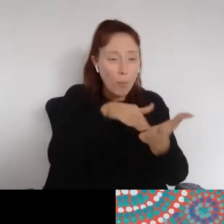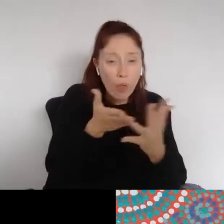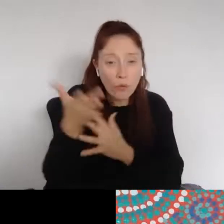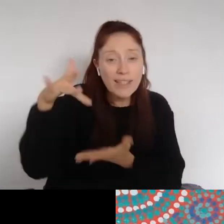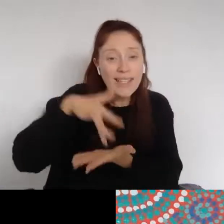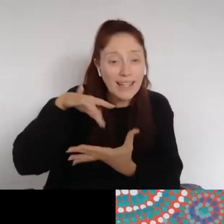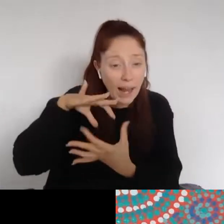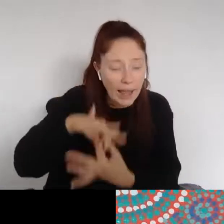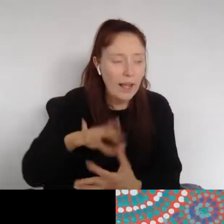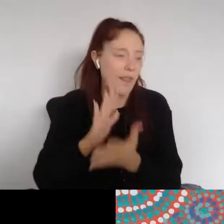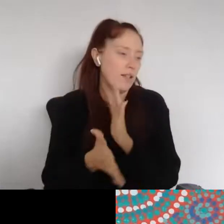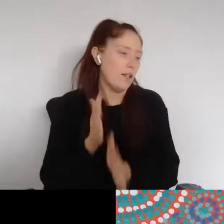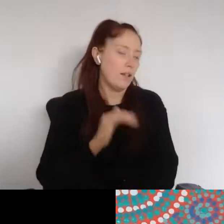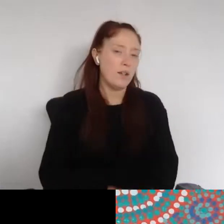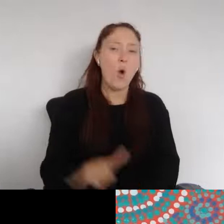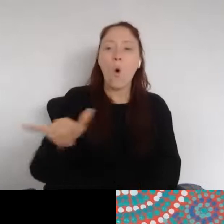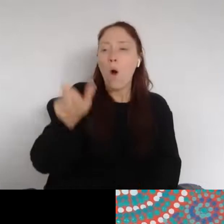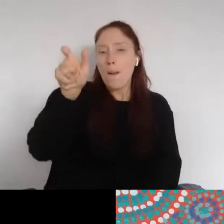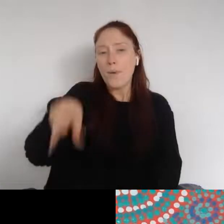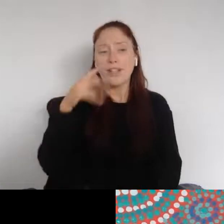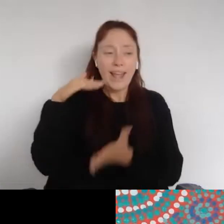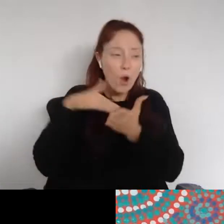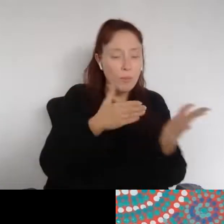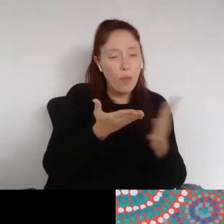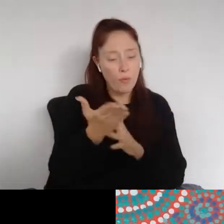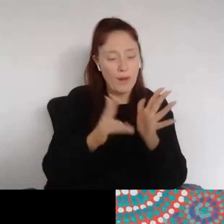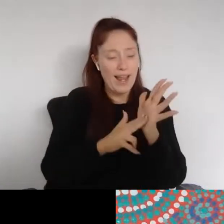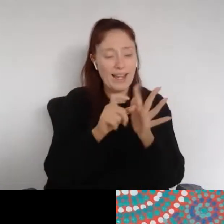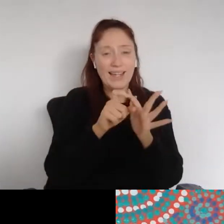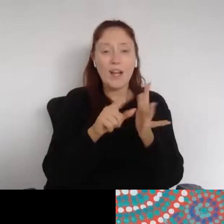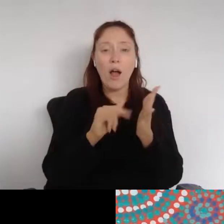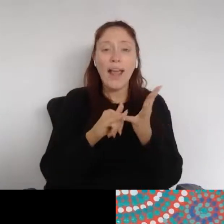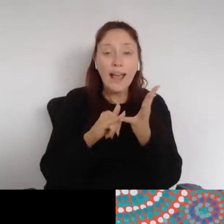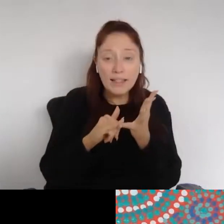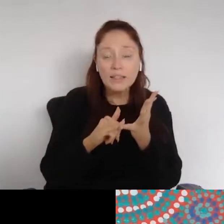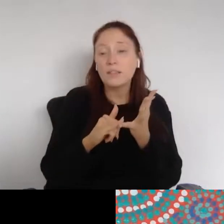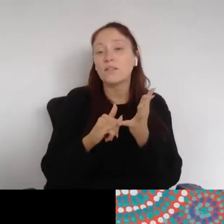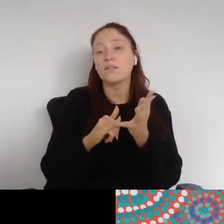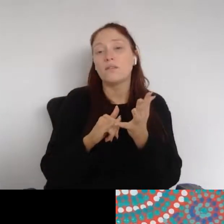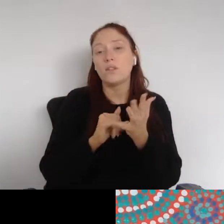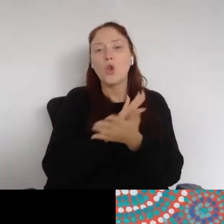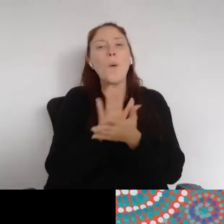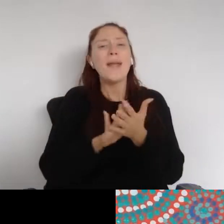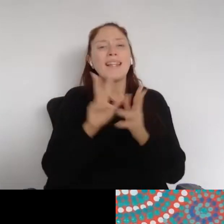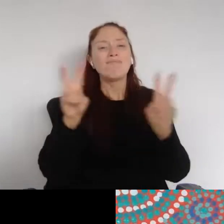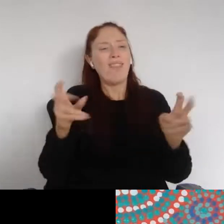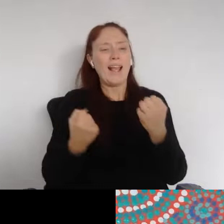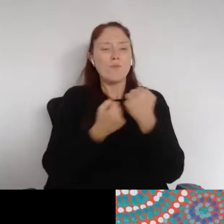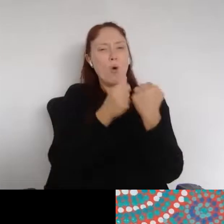provisions in the NDIS sphere as well to have supporters assist people with those particular